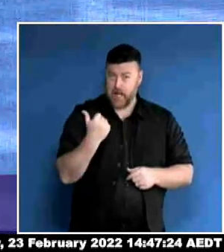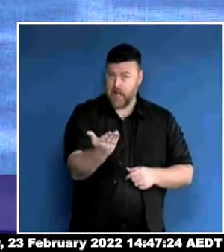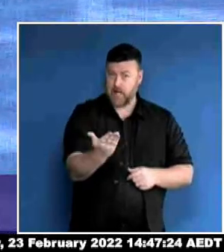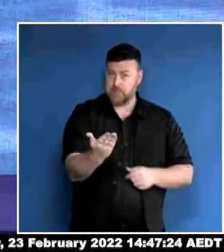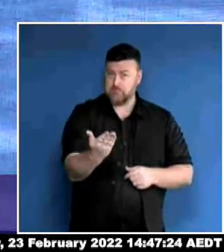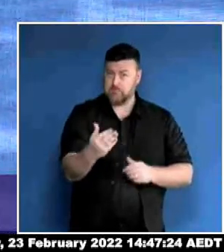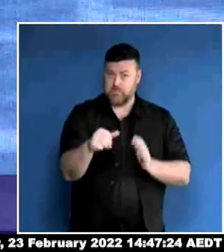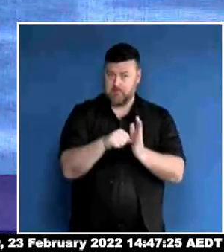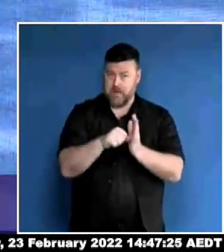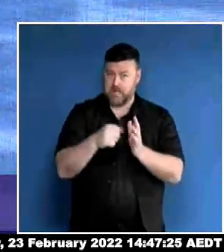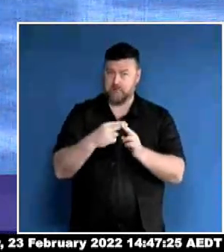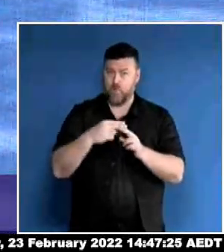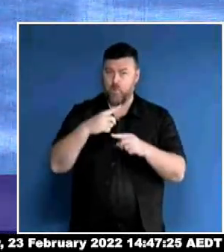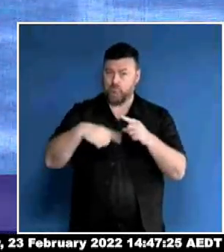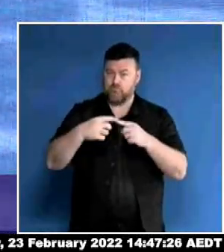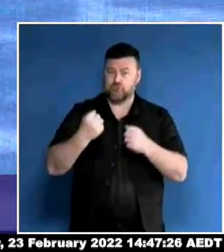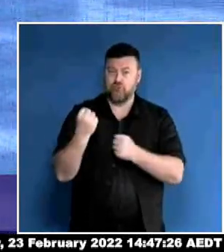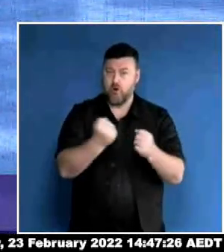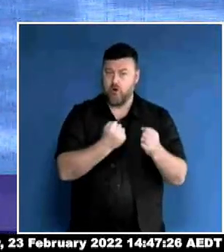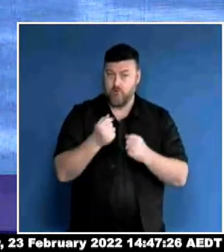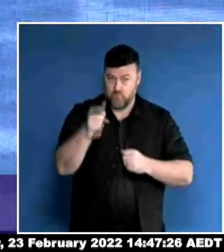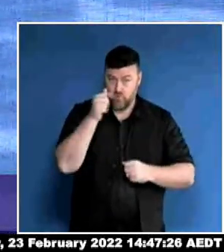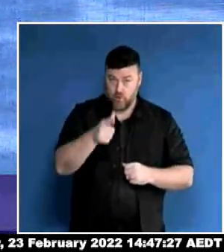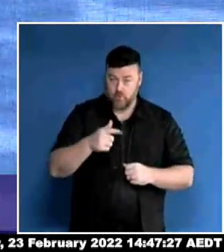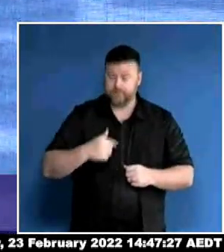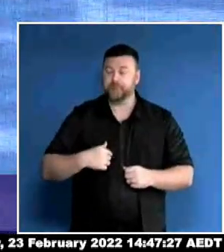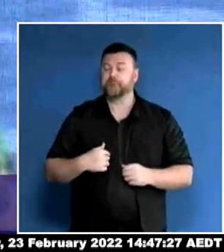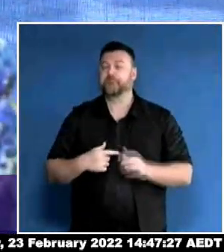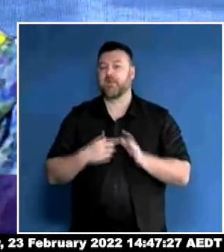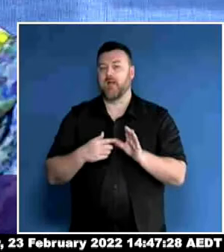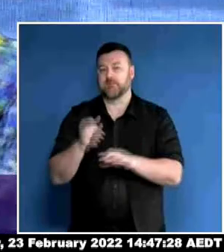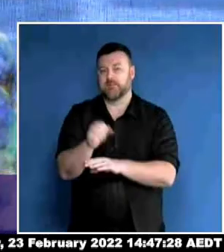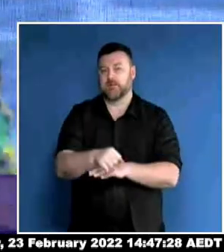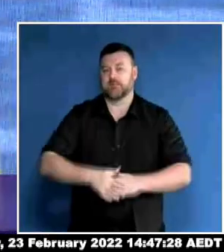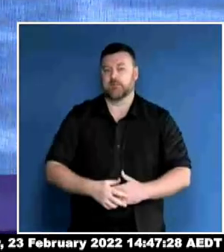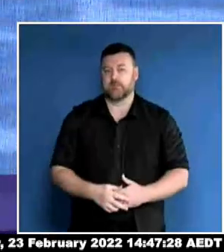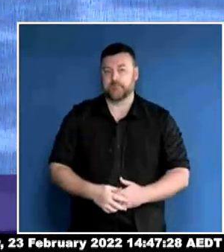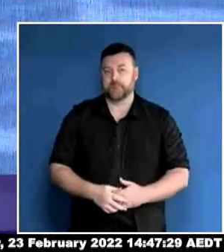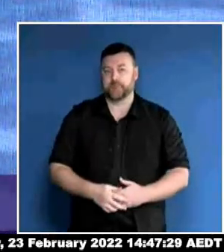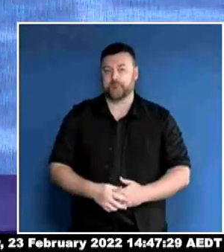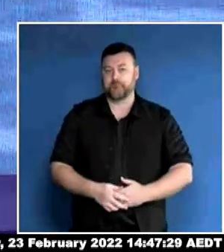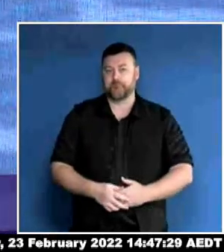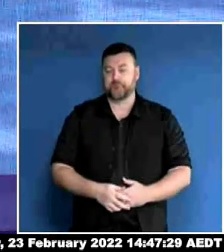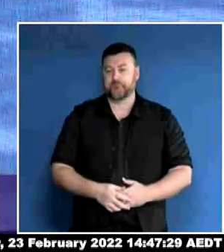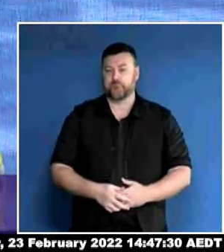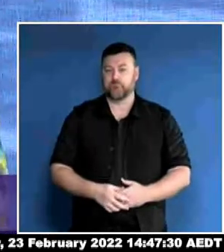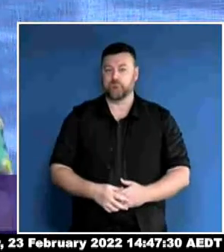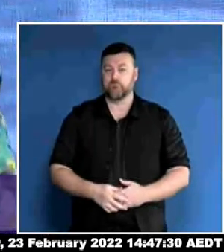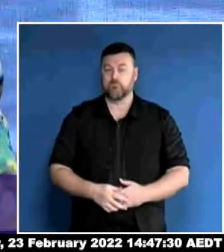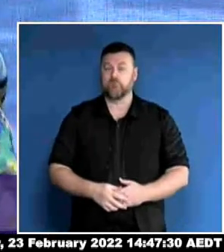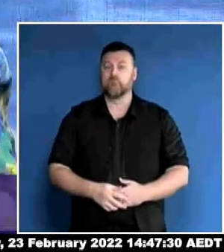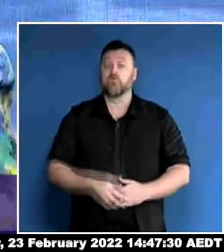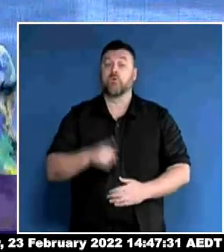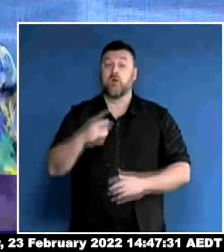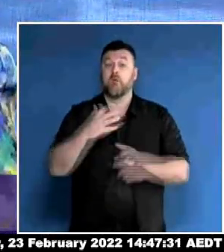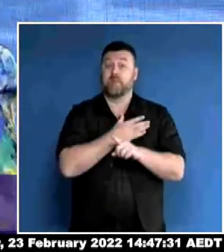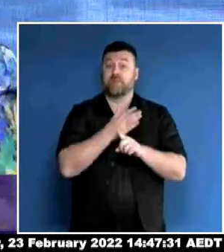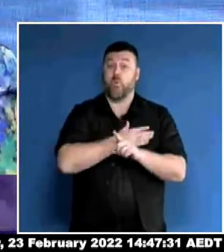Yes. MS EASTMAN: Before we had the break, you were describing some of the